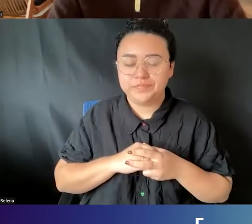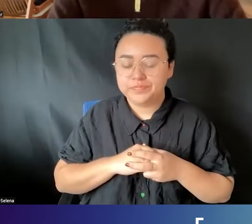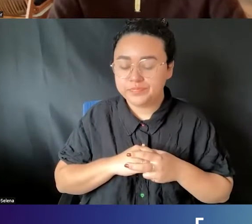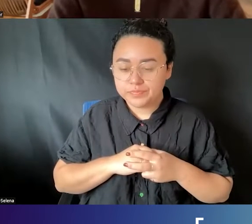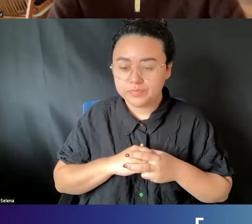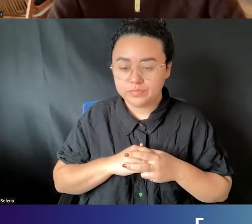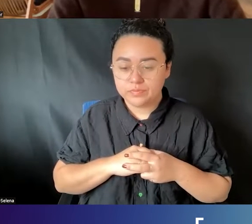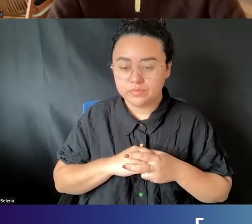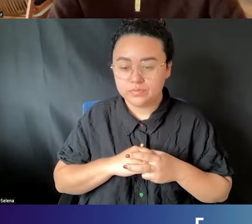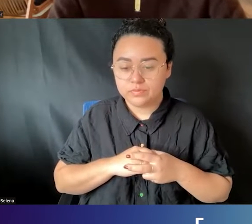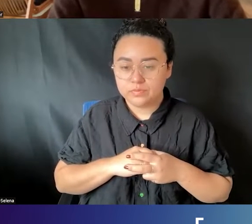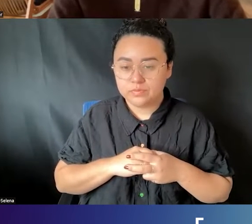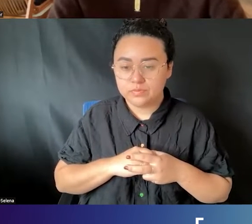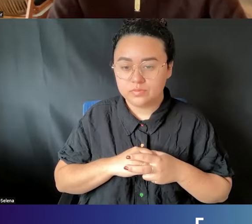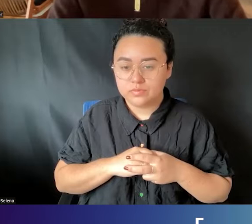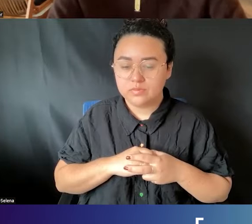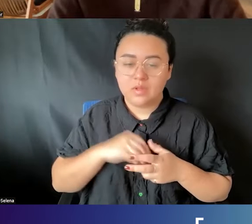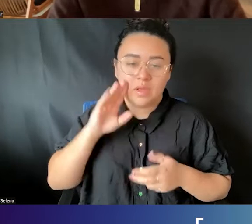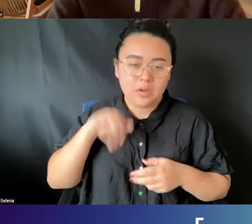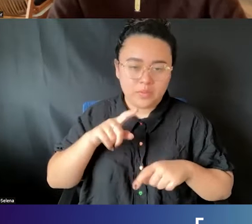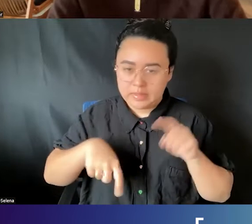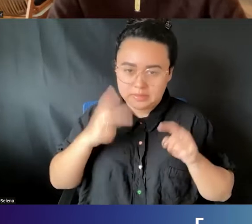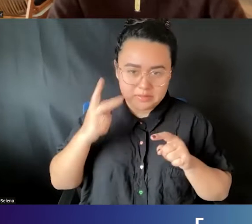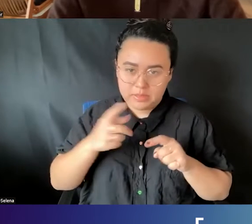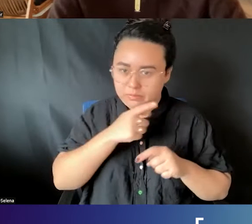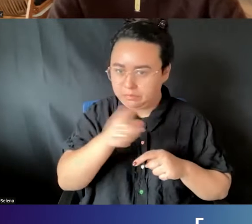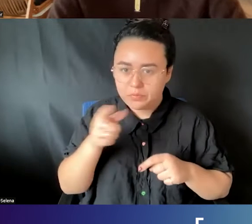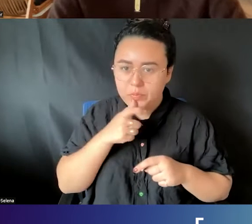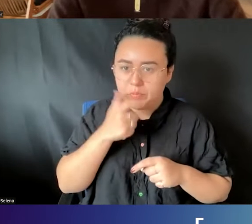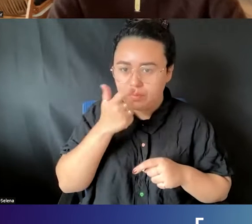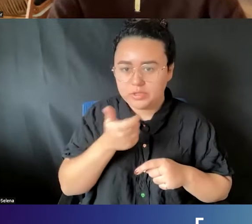we can't see the participants, but we welcome you. Thank you for being here.